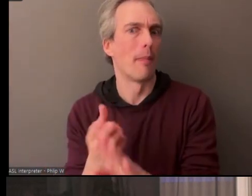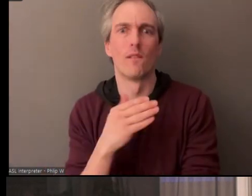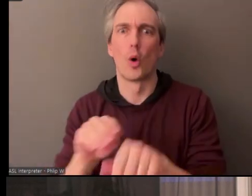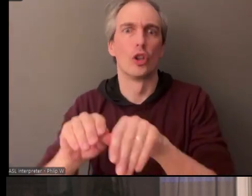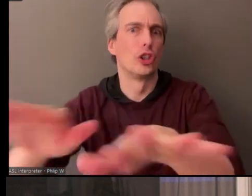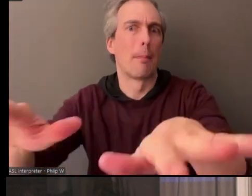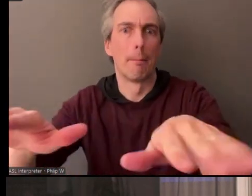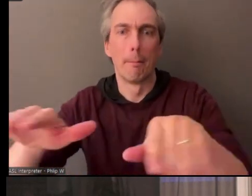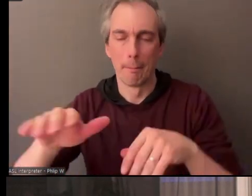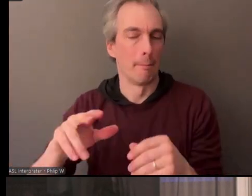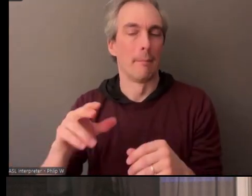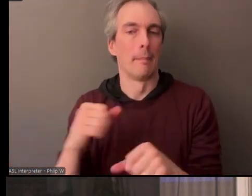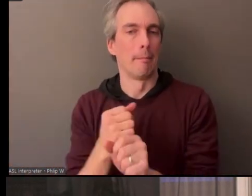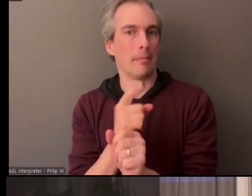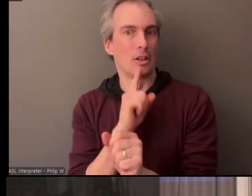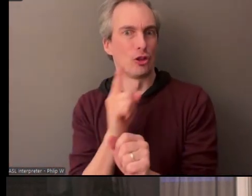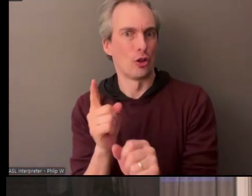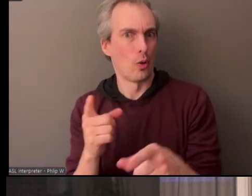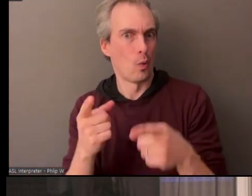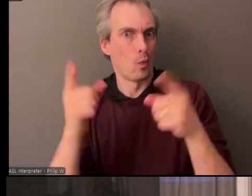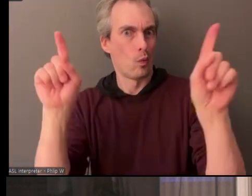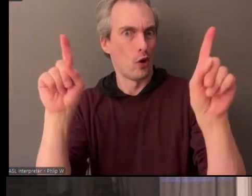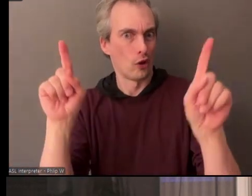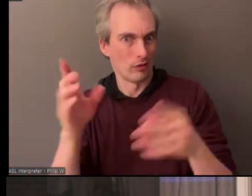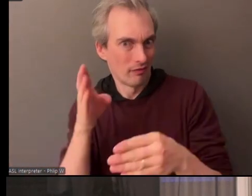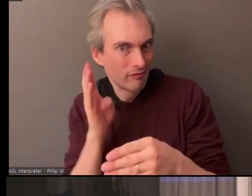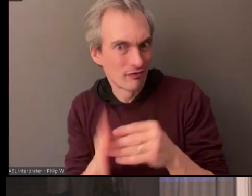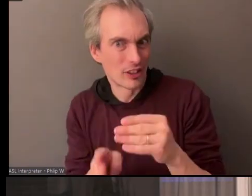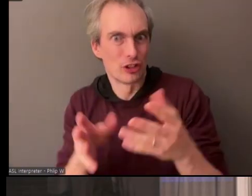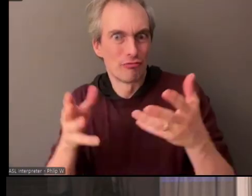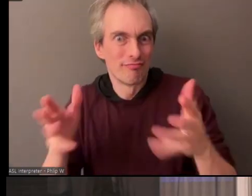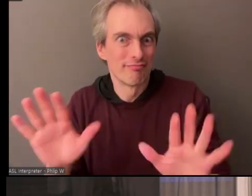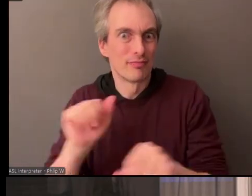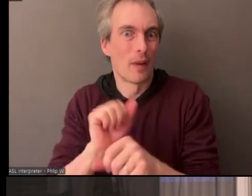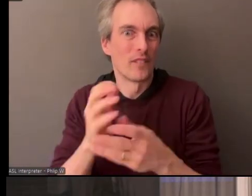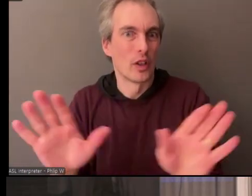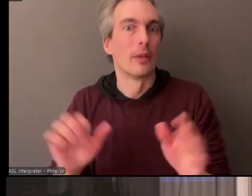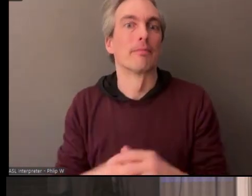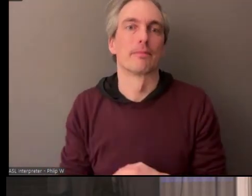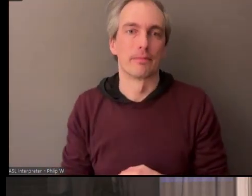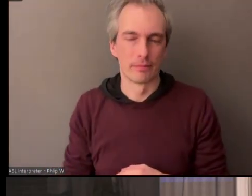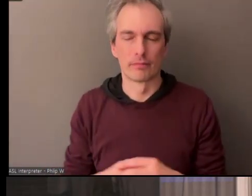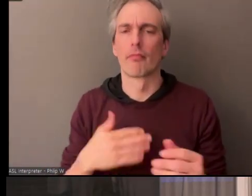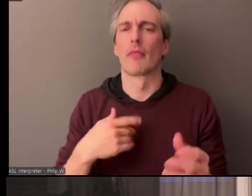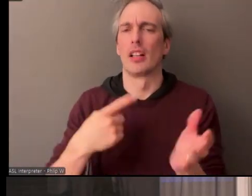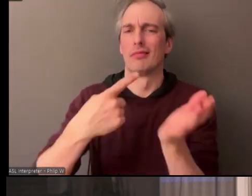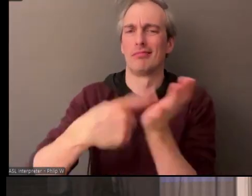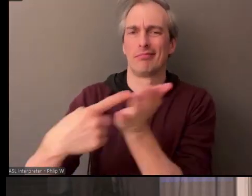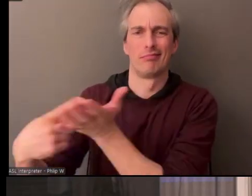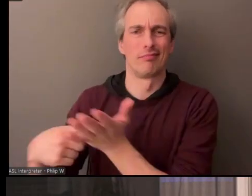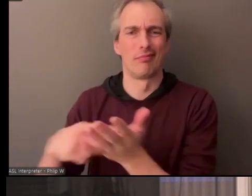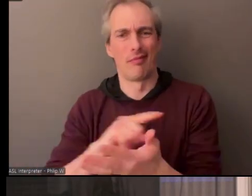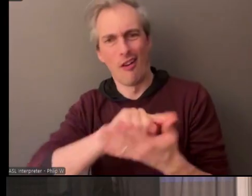I could give a talk about each one of these steps. But like I said tonight, we're gonna specifically zero in on acceptance criteria.